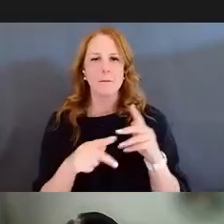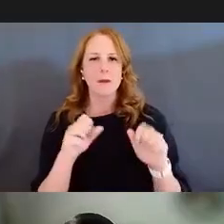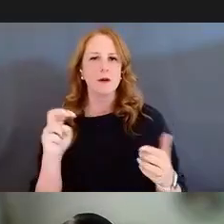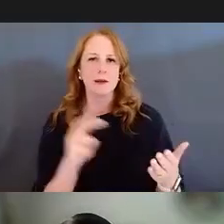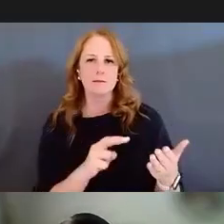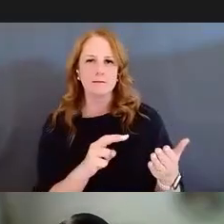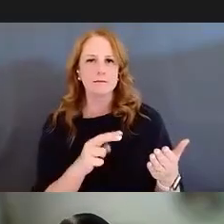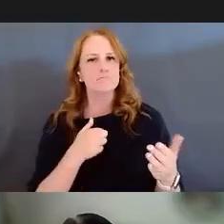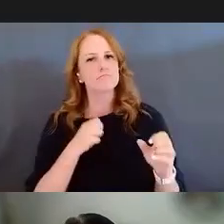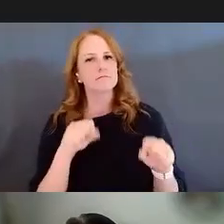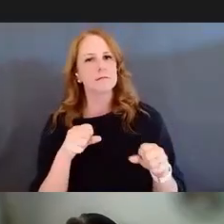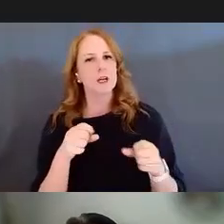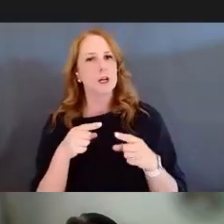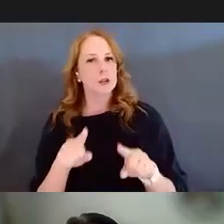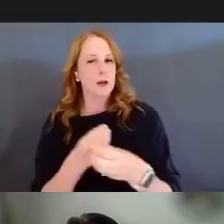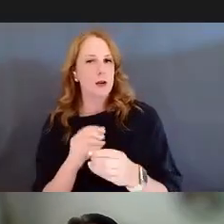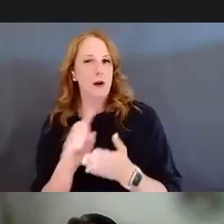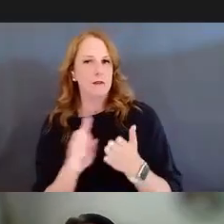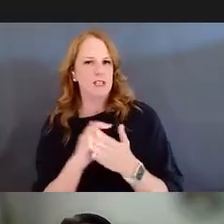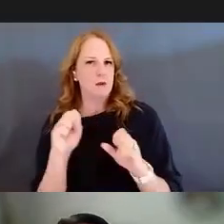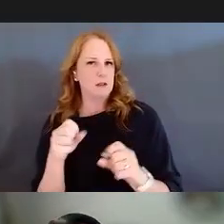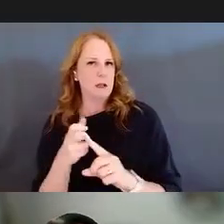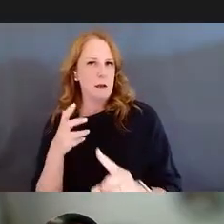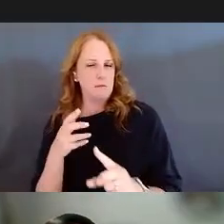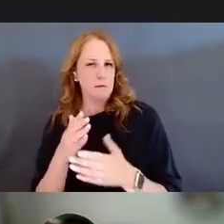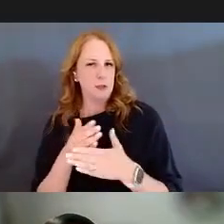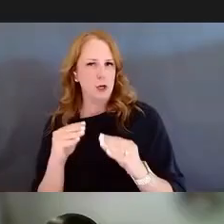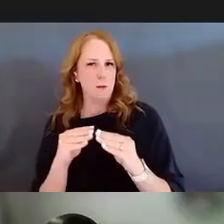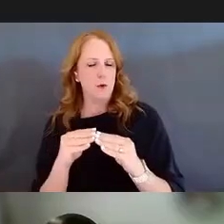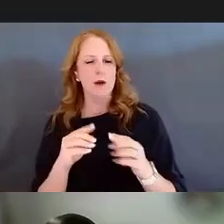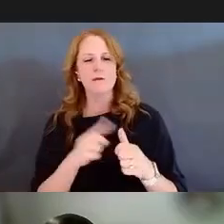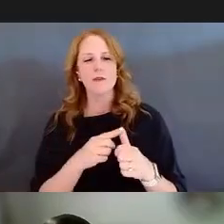more during the office hours as needed. Uh but the first one is the supported employment